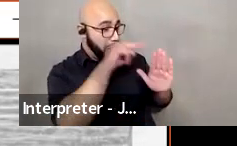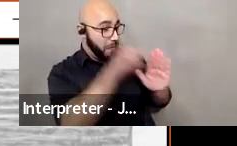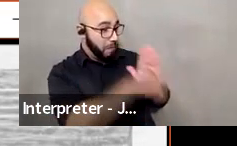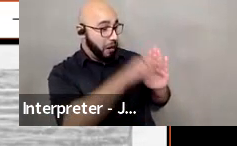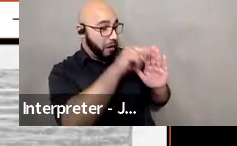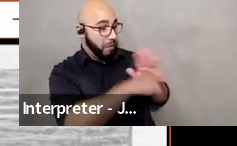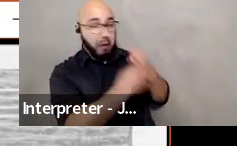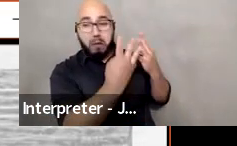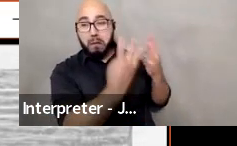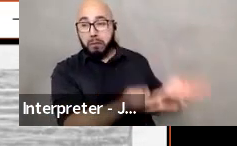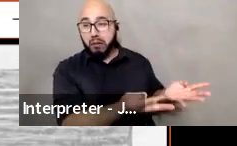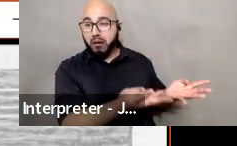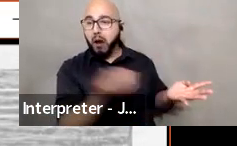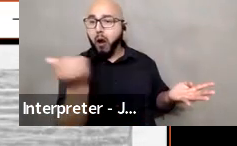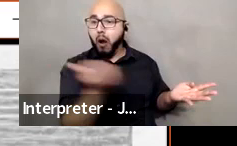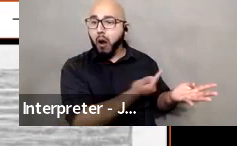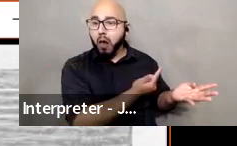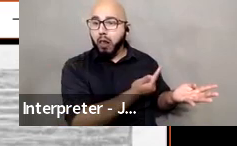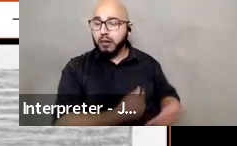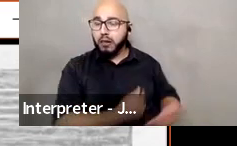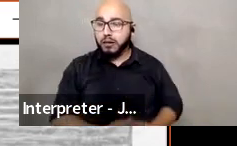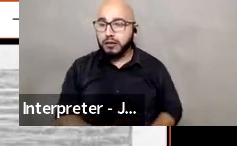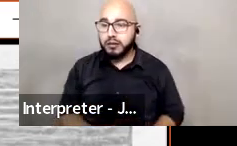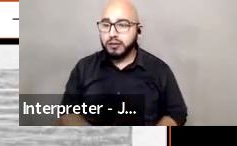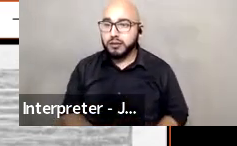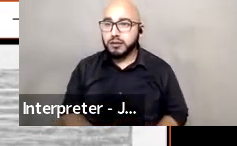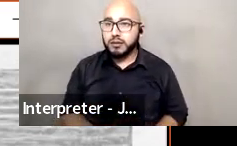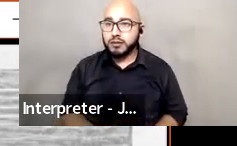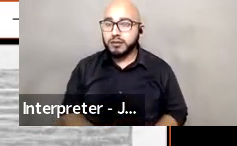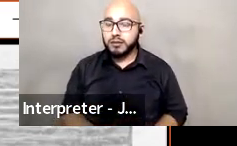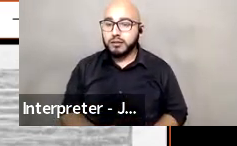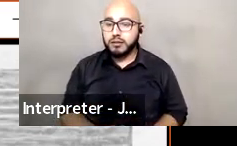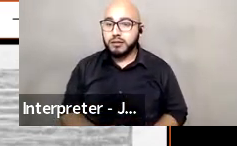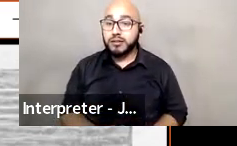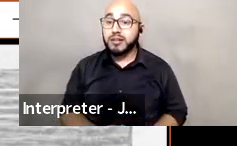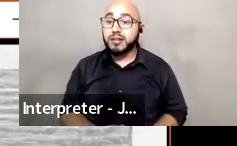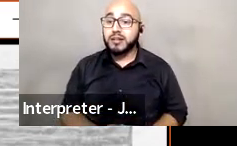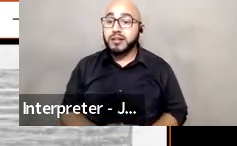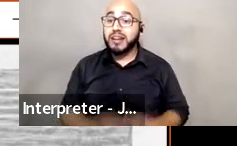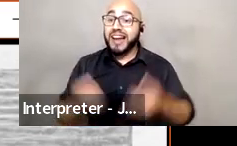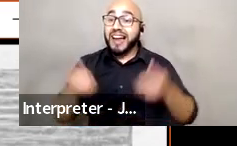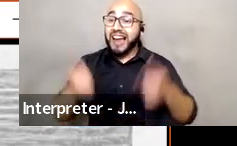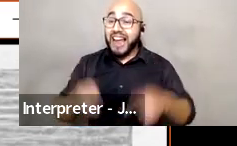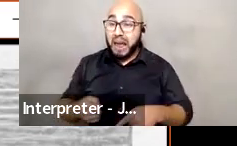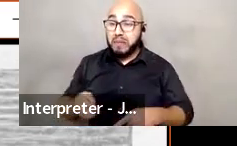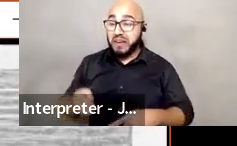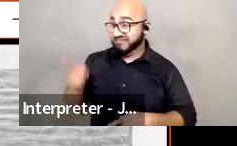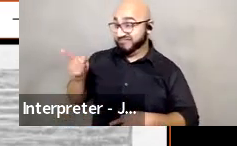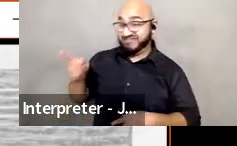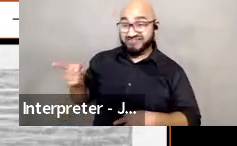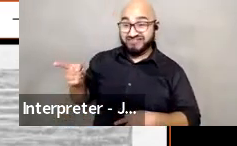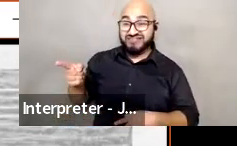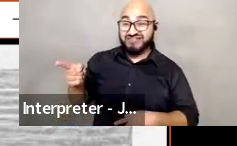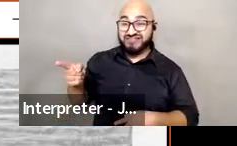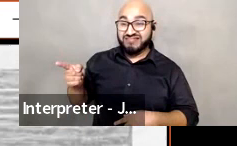They executed them. Then that white mob went. To the surrounding countryside.